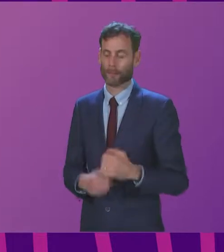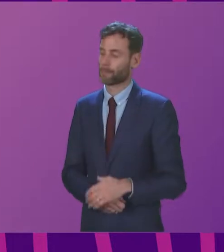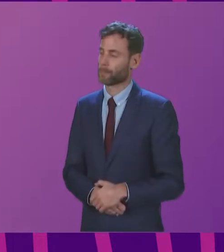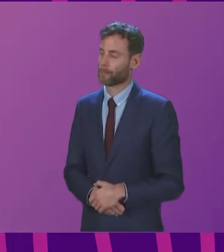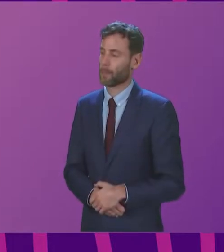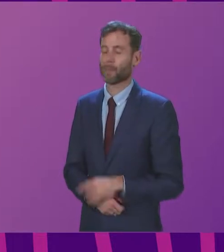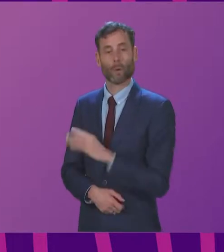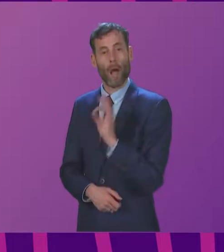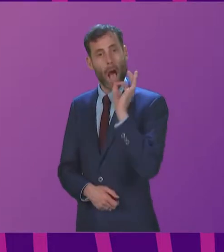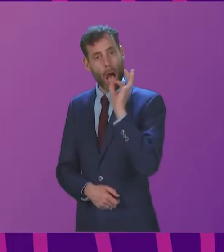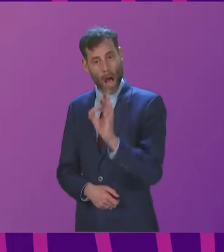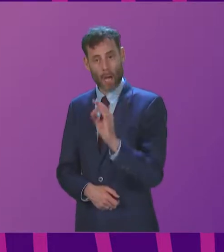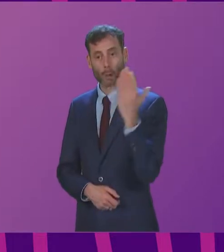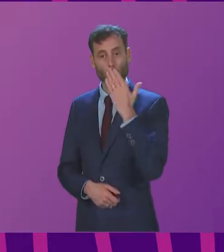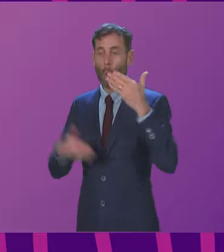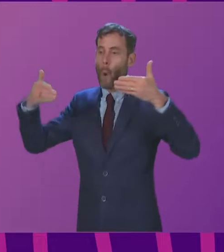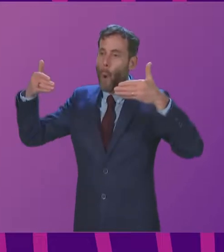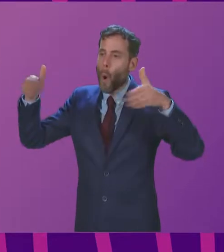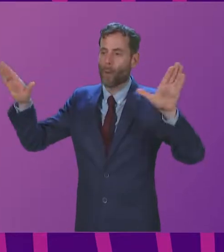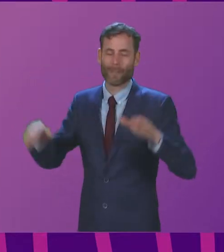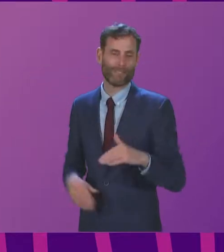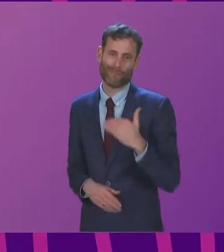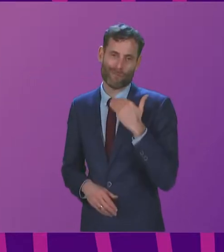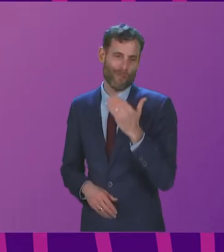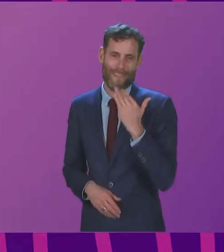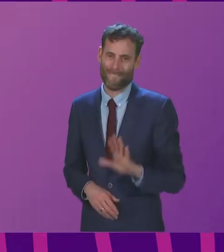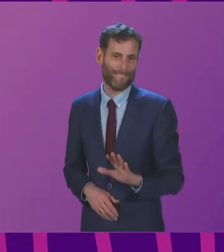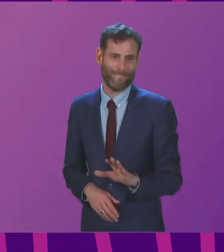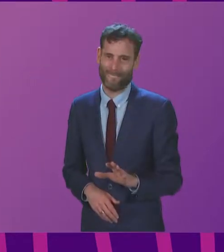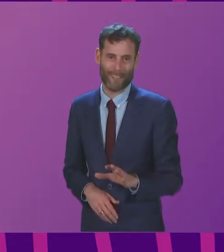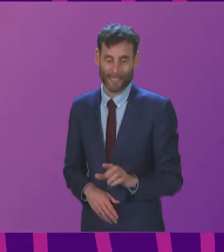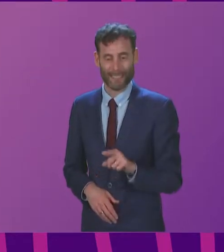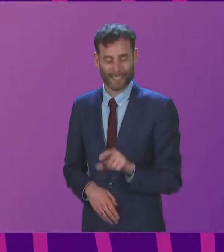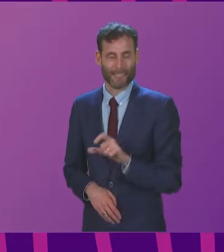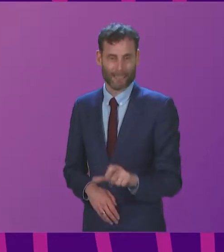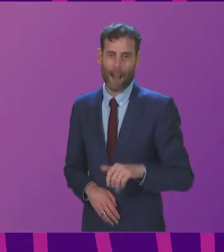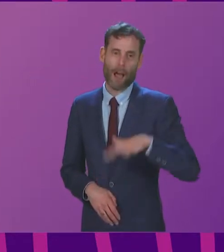schools to open windows is not in itself a way of reducing transmission or creating adequate